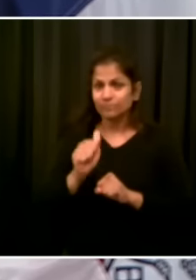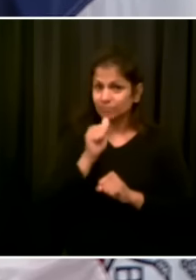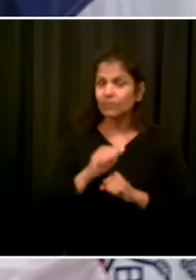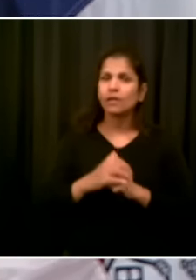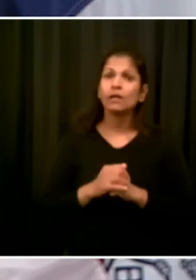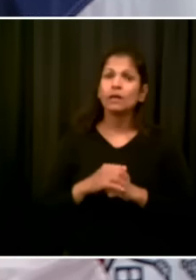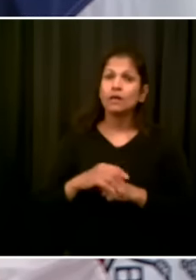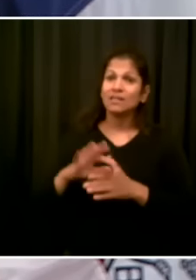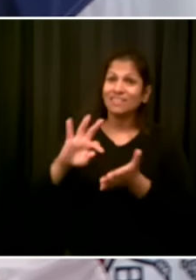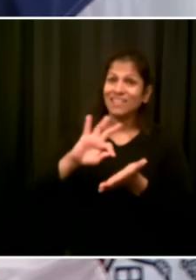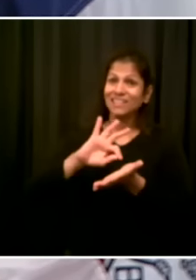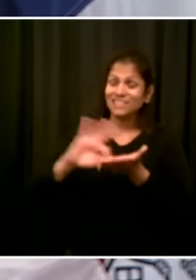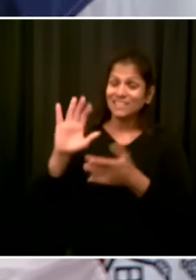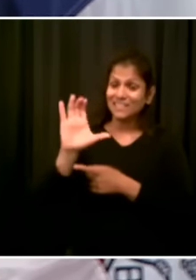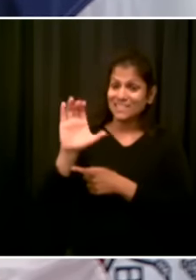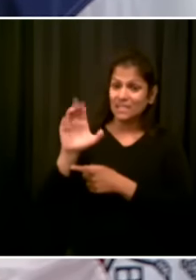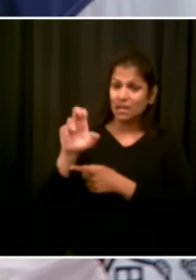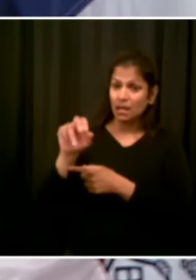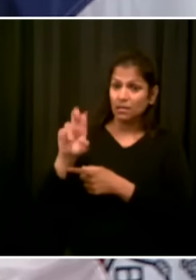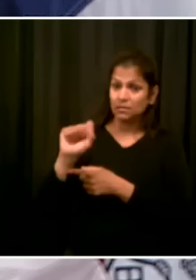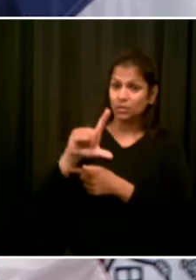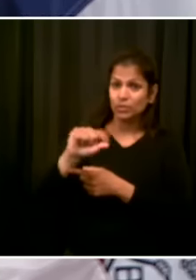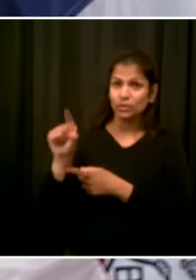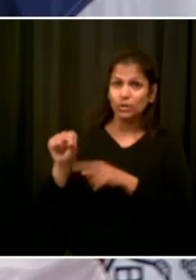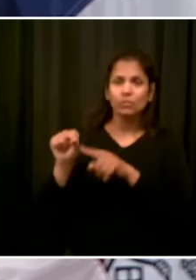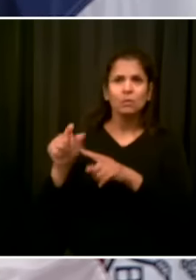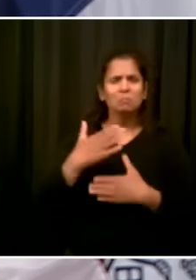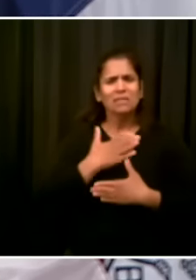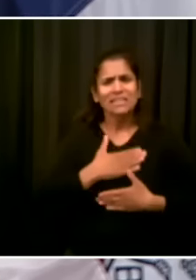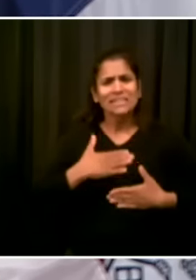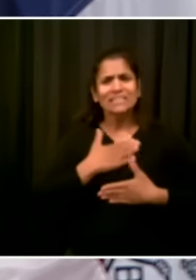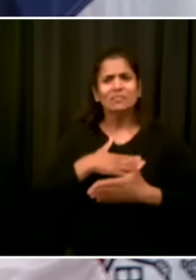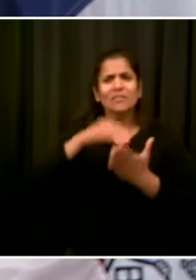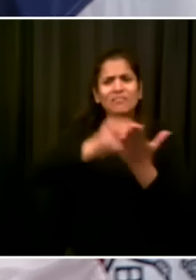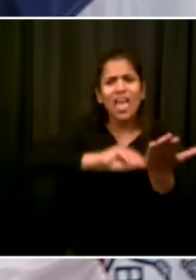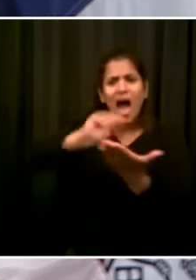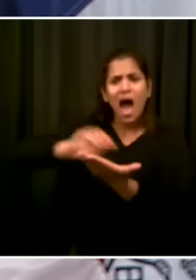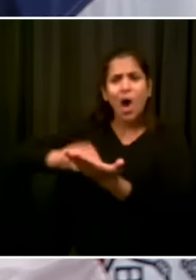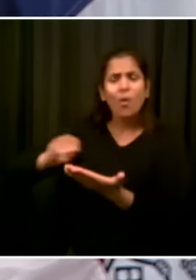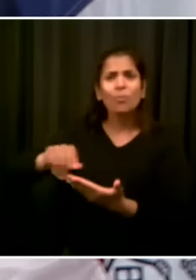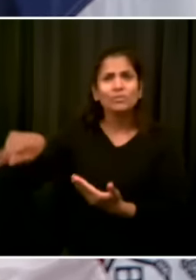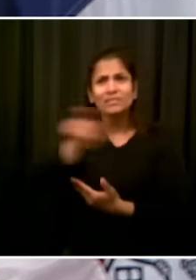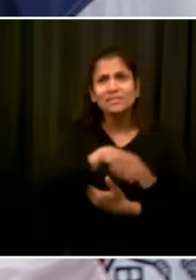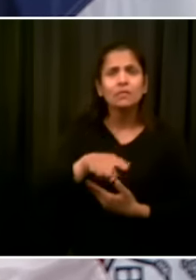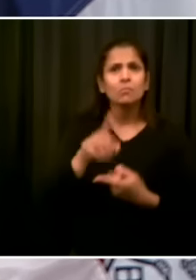FELLOW NEW YORKERS. I RESPCTE DEEPLY, TE HFREE